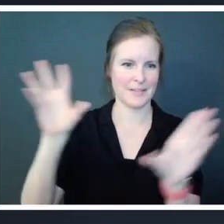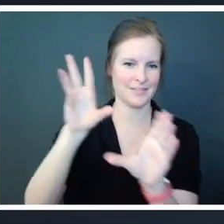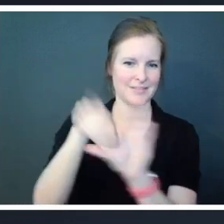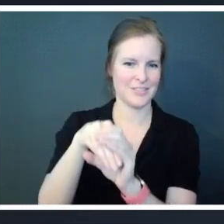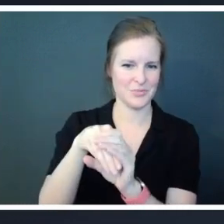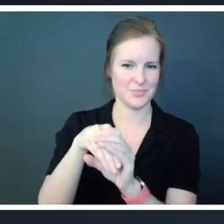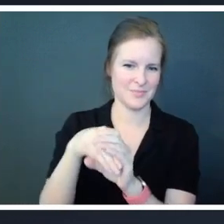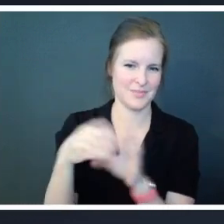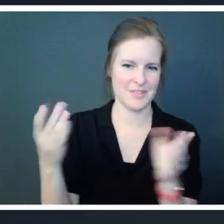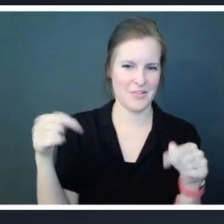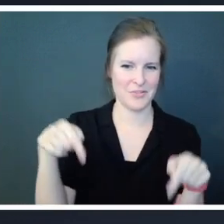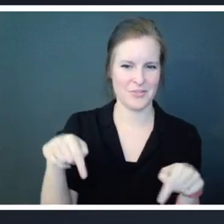Beth Evans: Hi. I'm Beth Evans. I